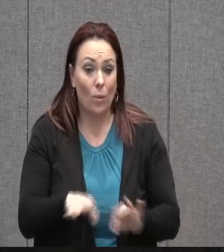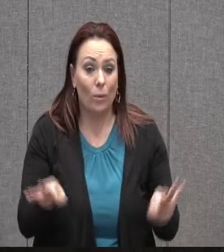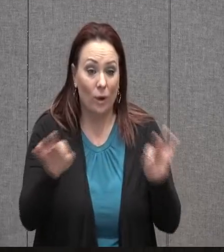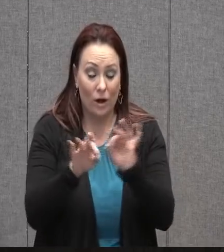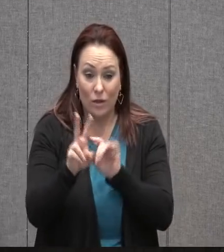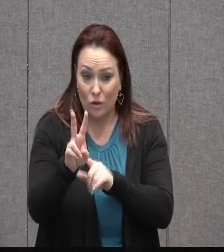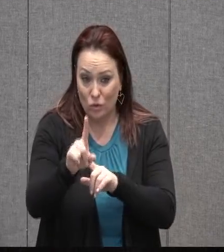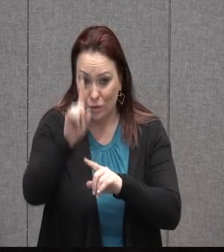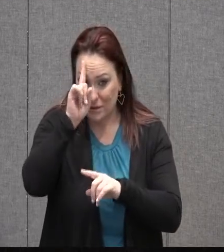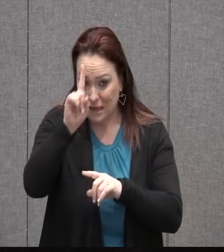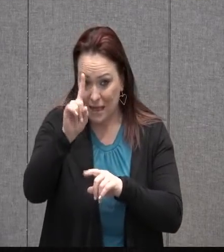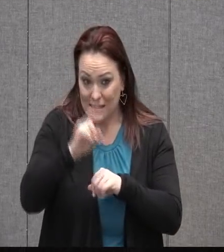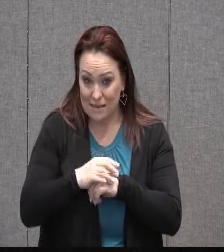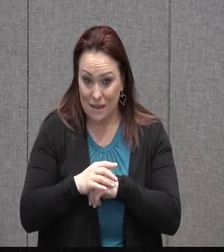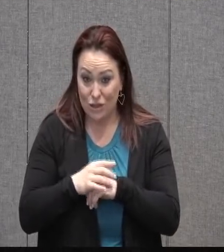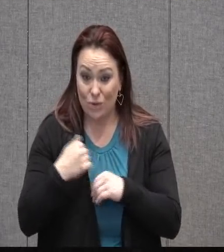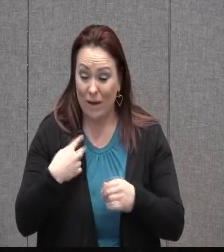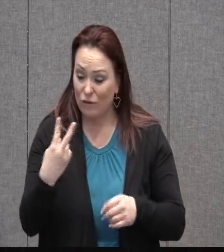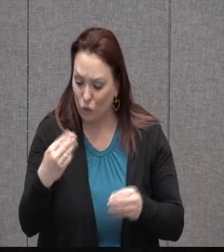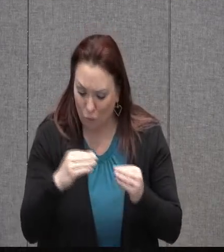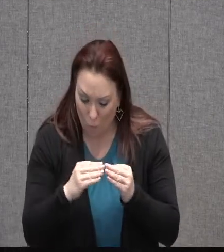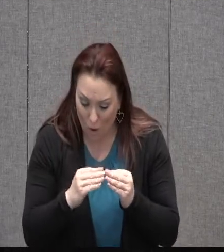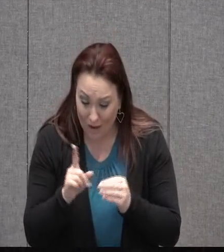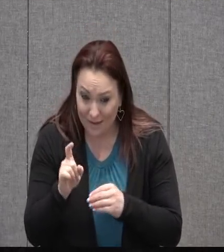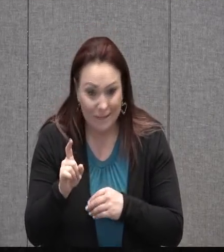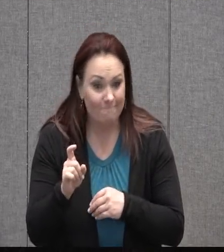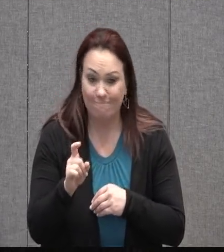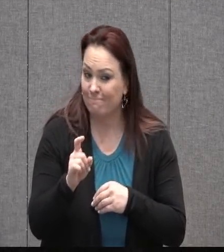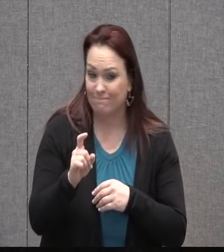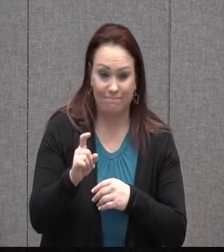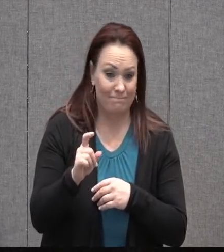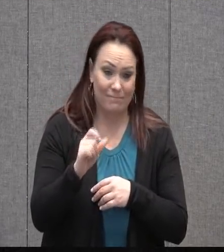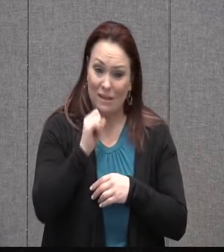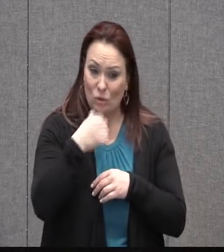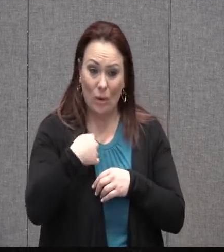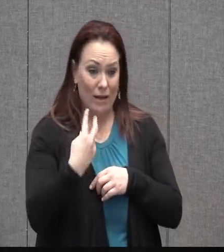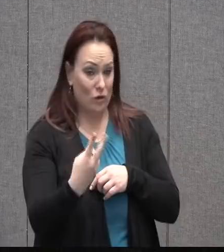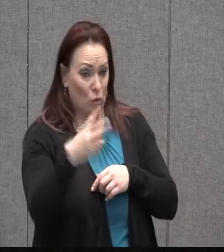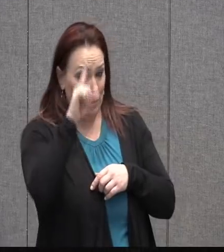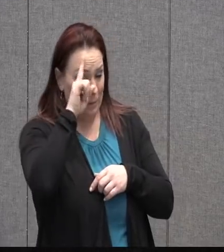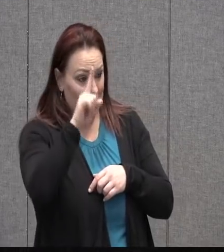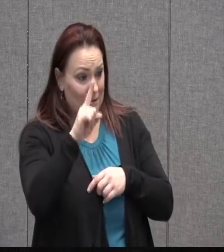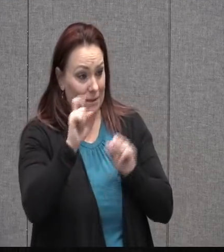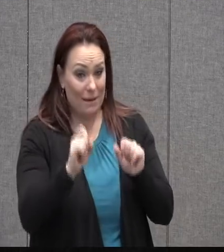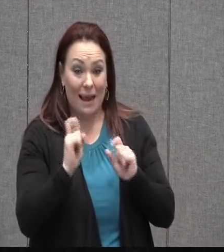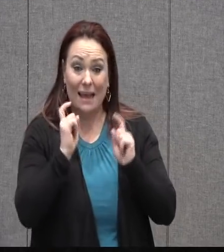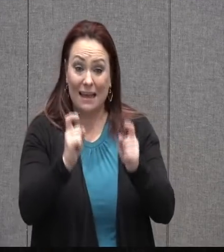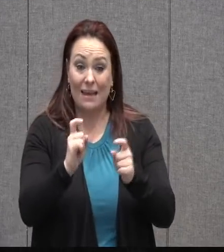My beans are worth two cents. Do you have two more? - I don't have two pennies but I can give you a nickel again